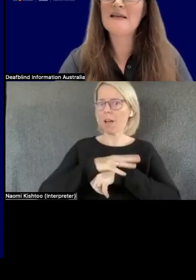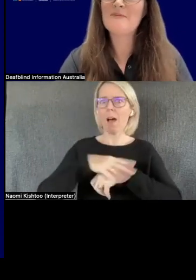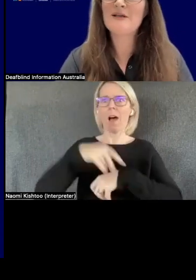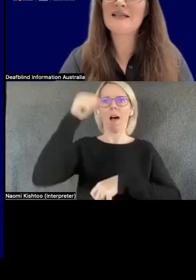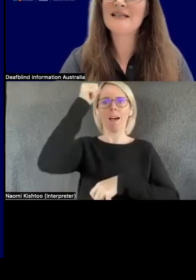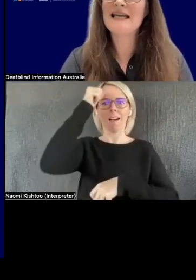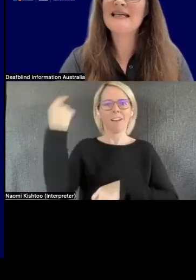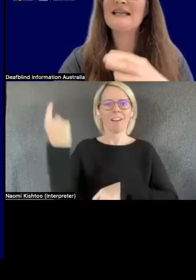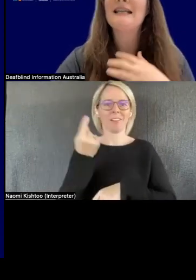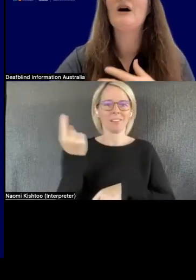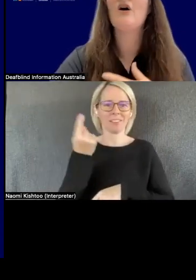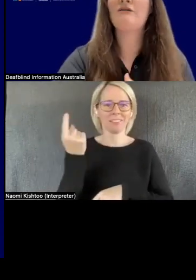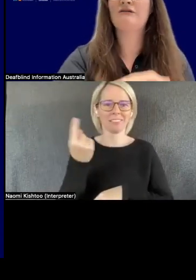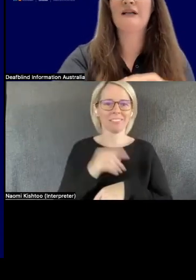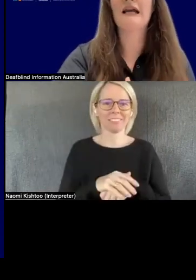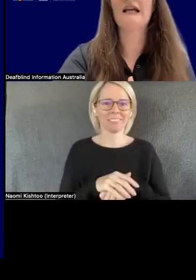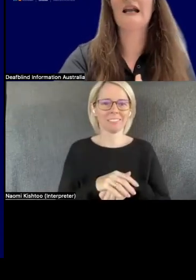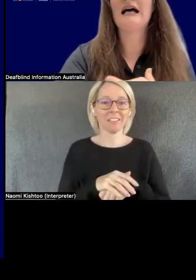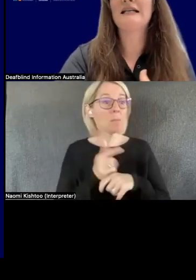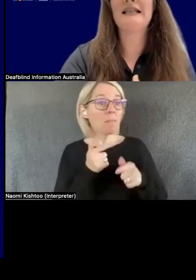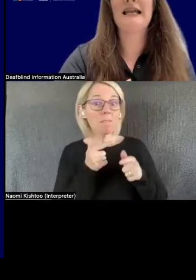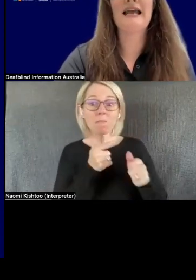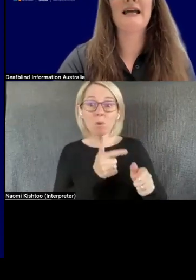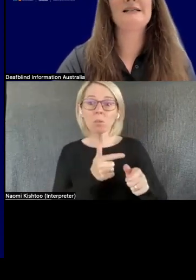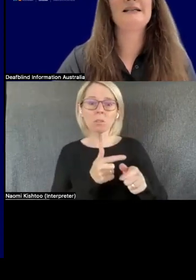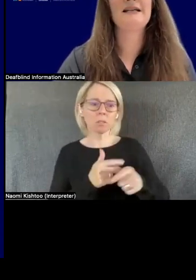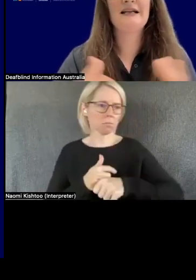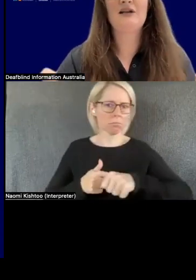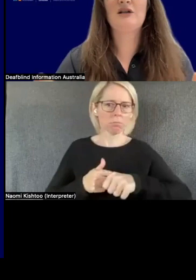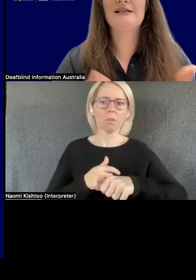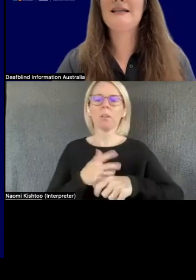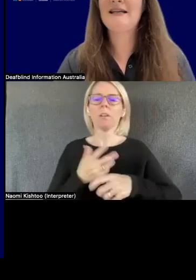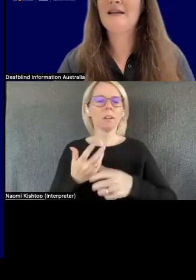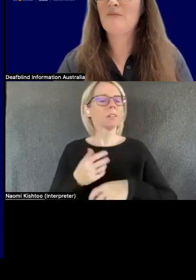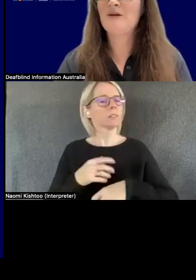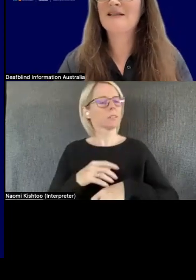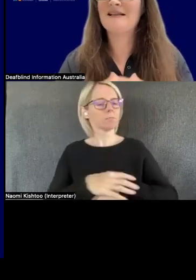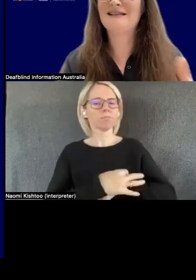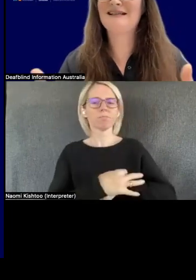the person take it. They’re offering it under their hand. You can see here the person has